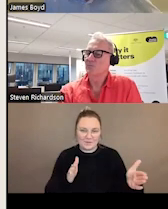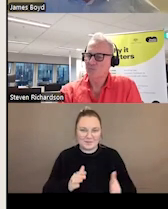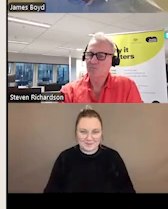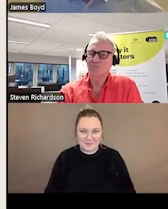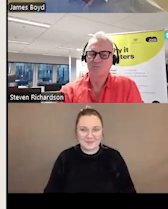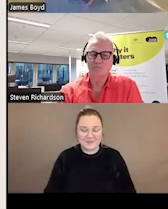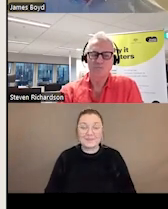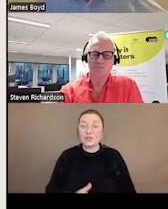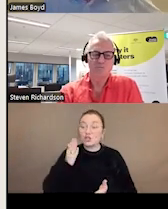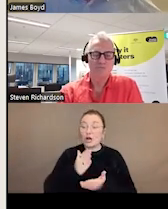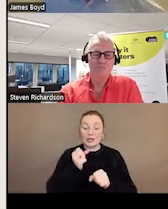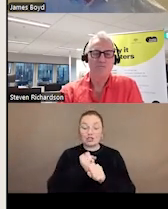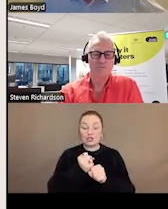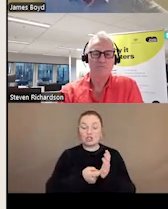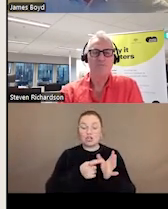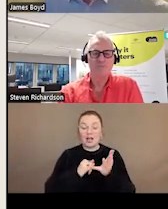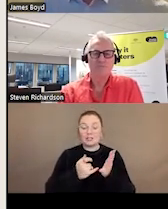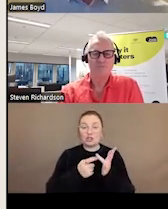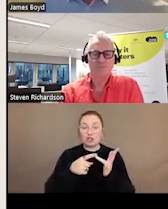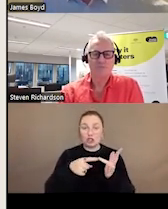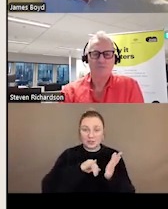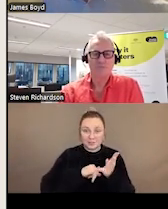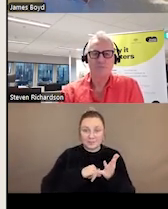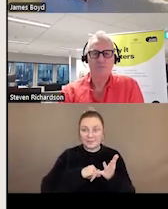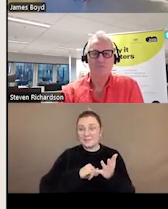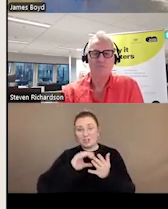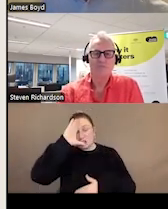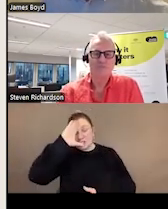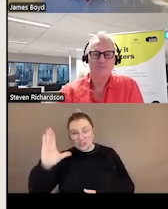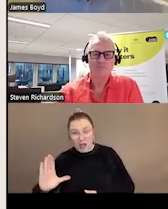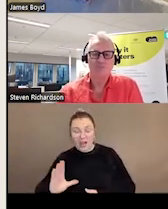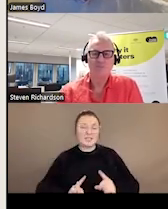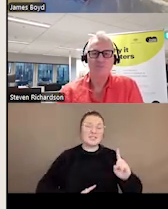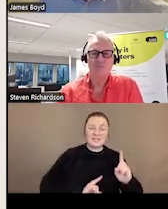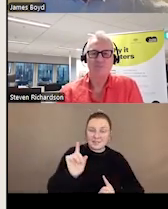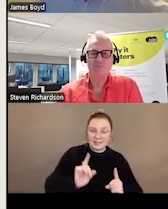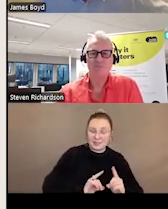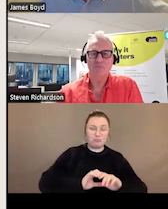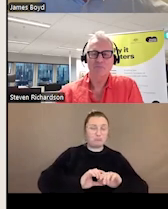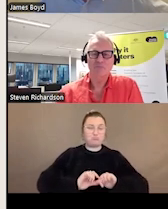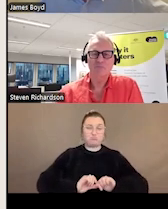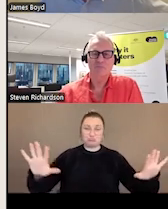grassroots and regional areas all the way into the big cities. It has the potential to create